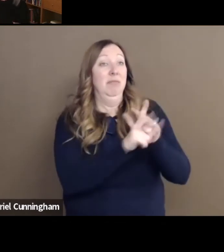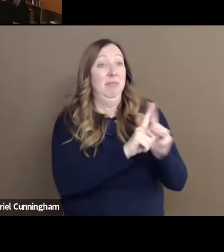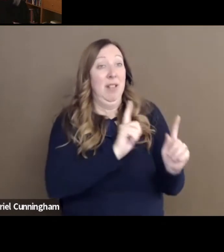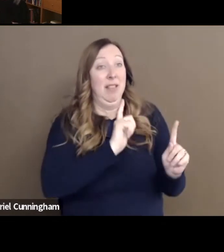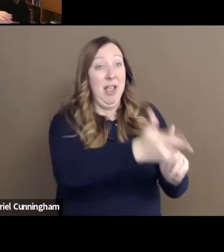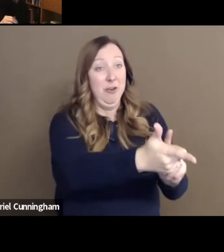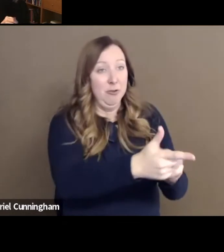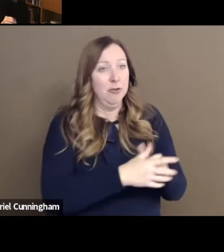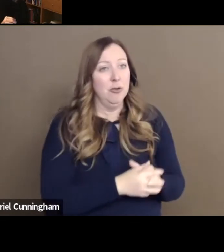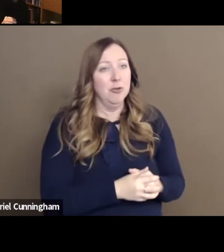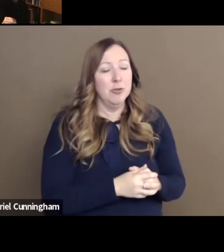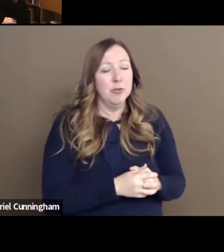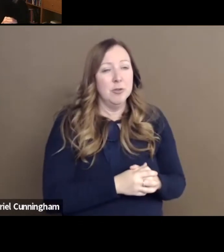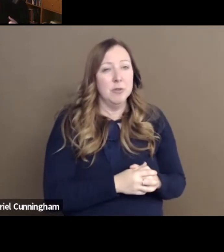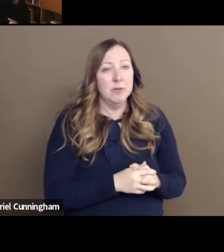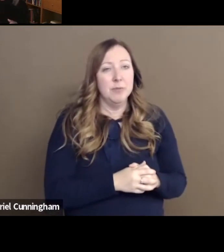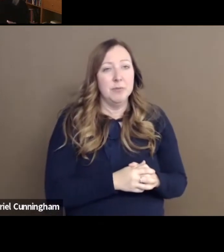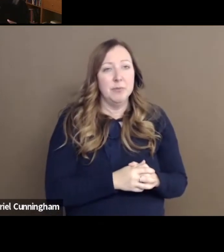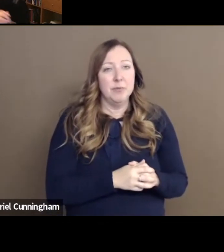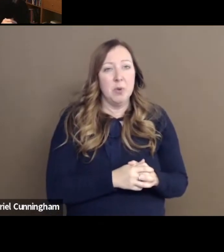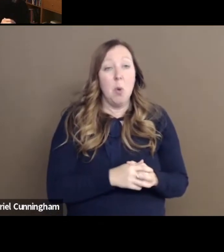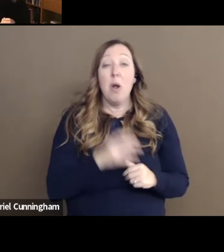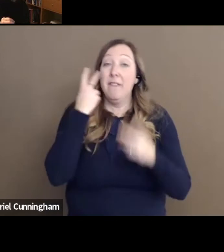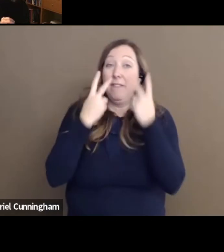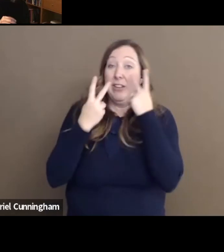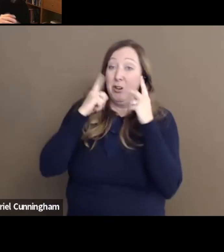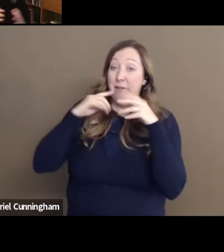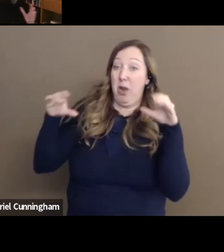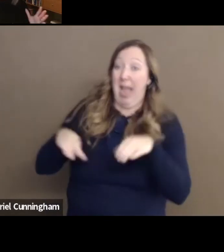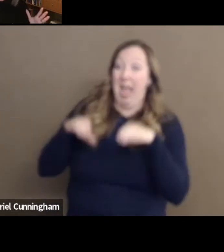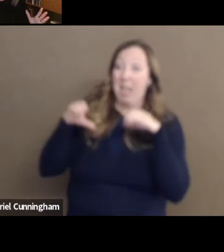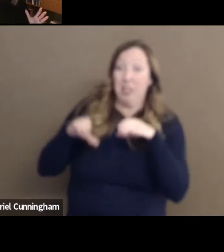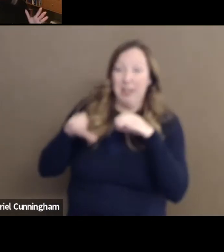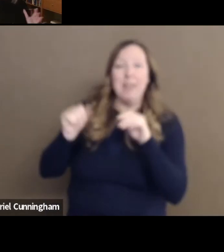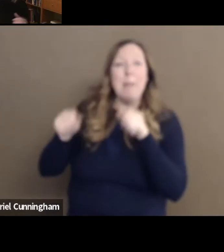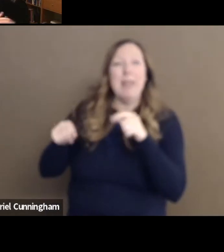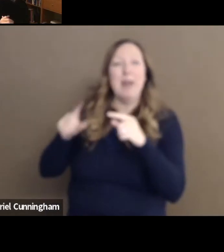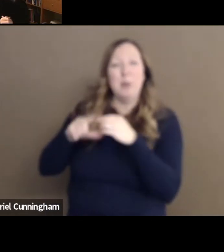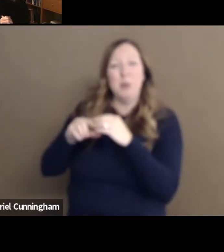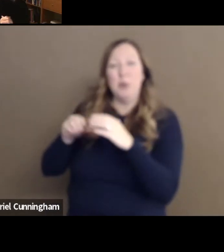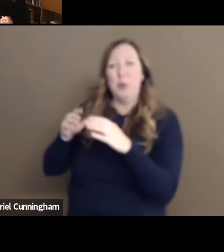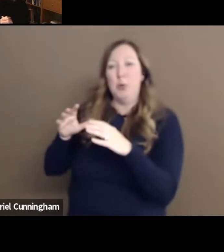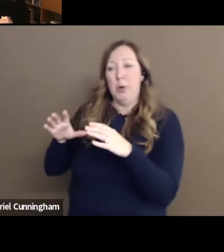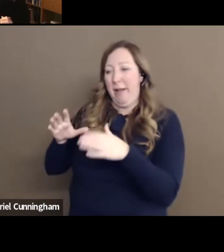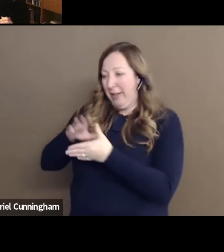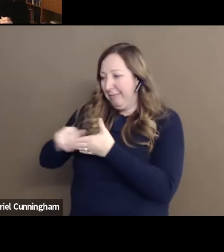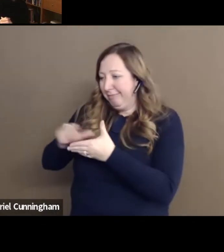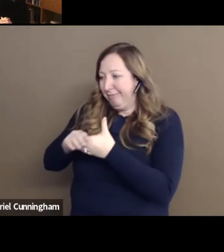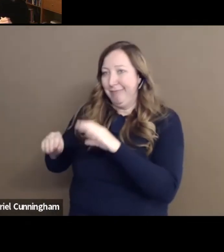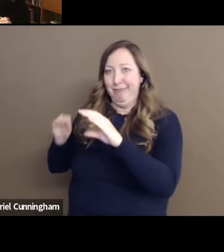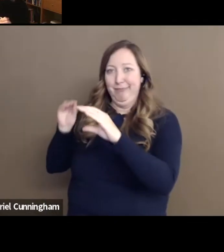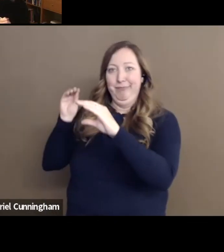uh the uh vision for action is a little bit long has a longer trajectory